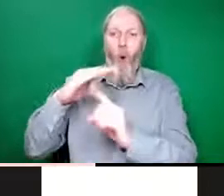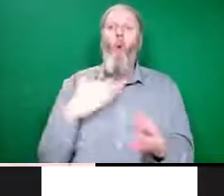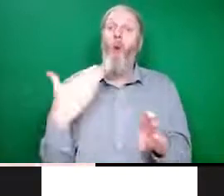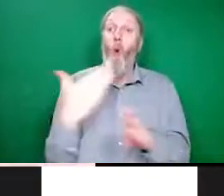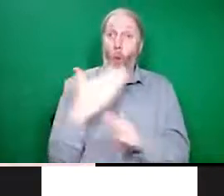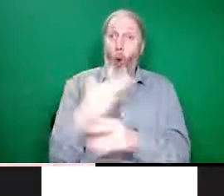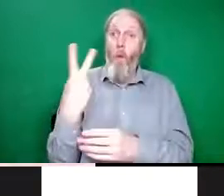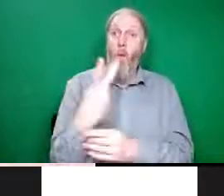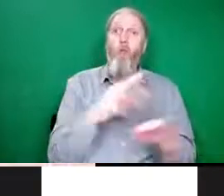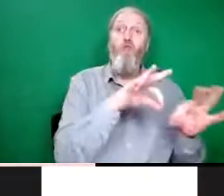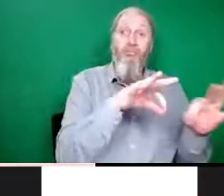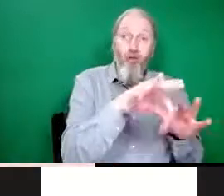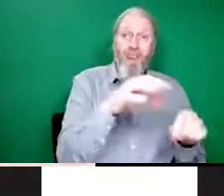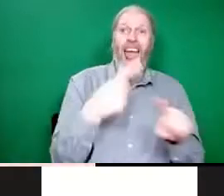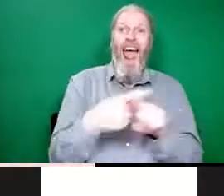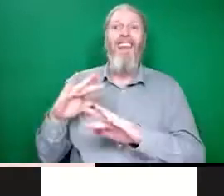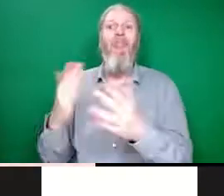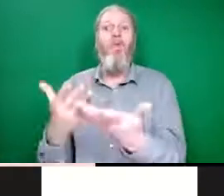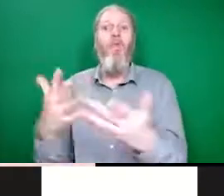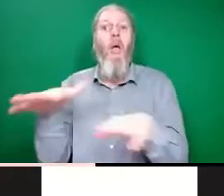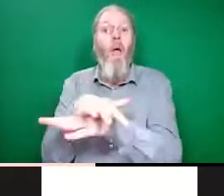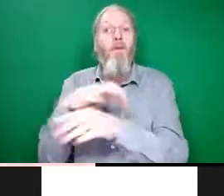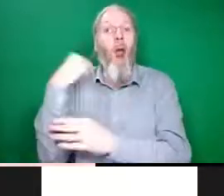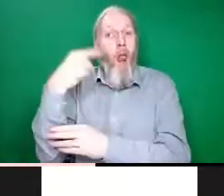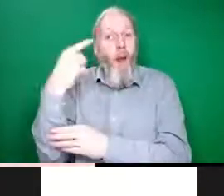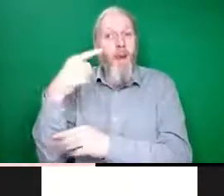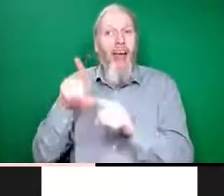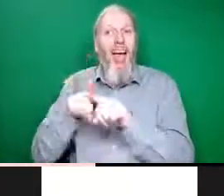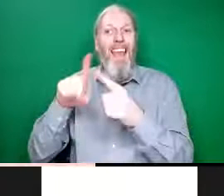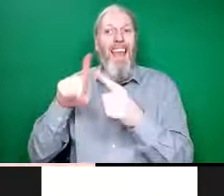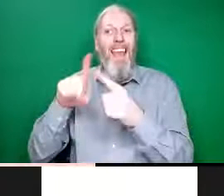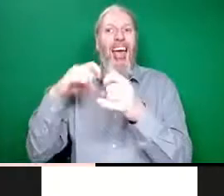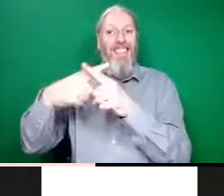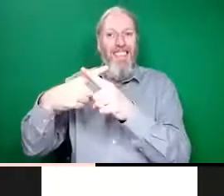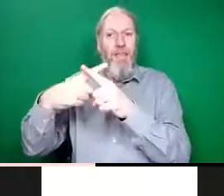your inspiration to enable and champion work in public spaces. So, over to you. Thank you, Lauren.